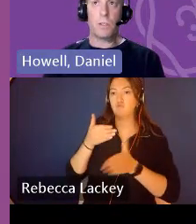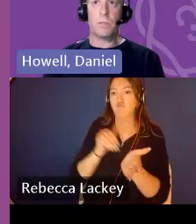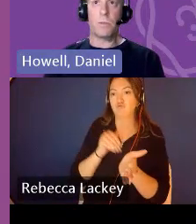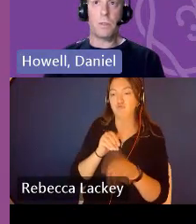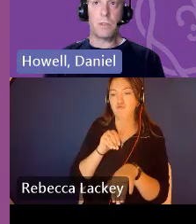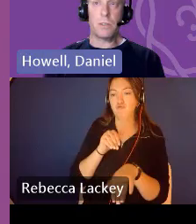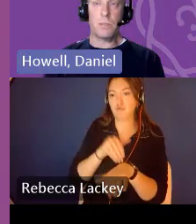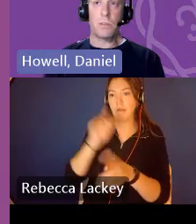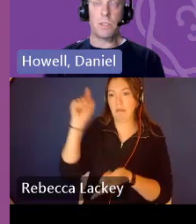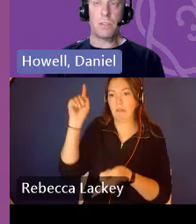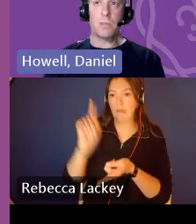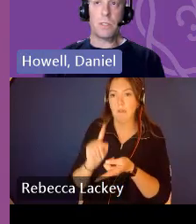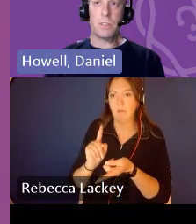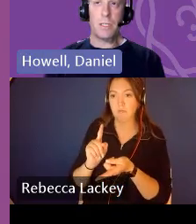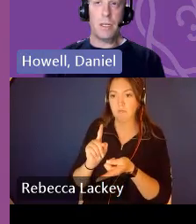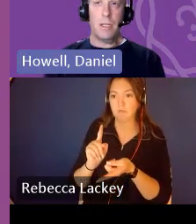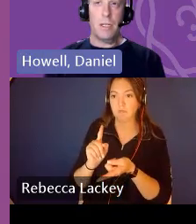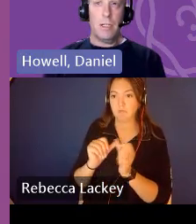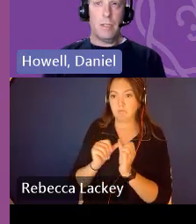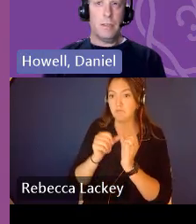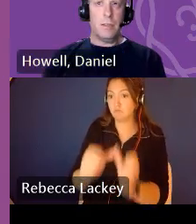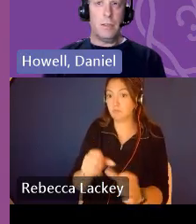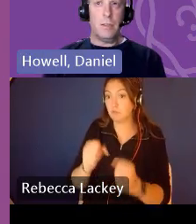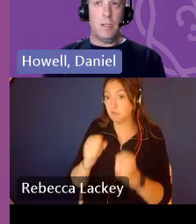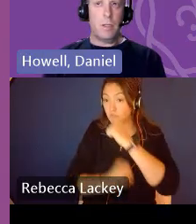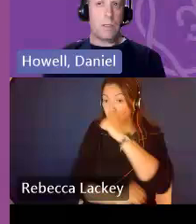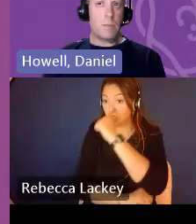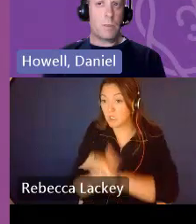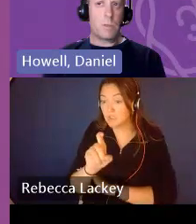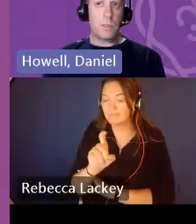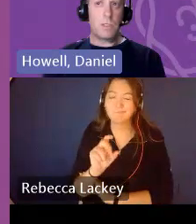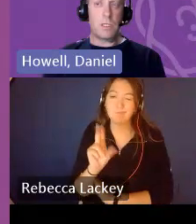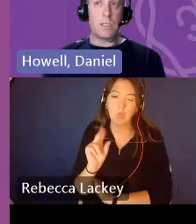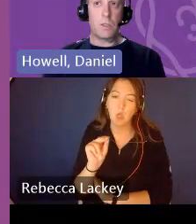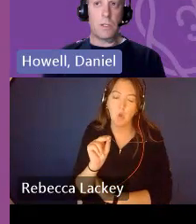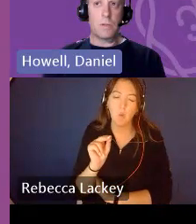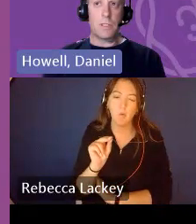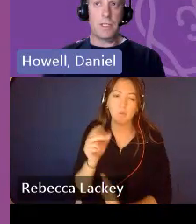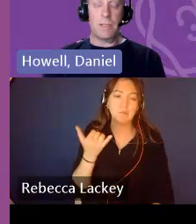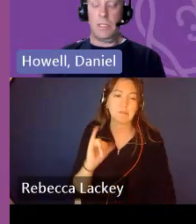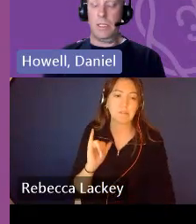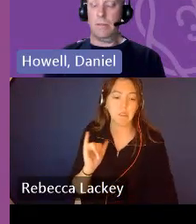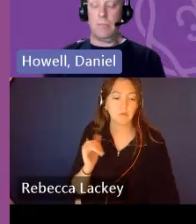lowering it prolong the stability of the bridge? No, we're still at legal loads for the time being.